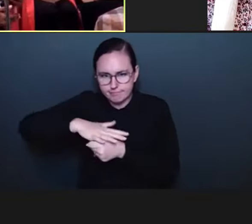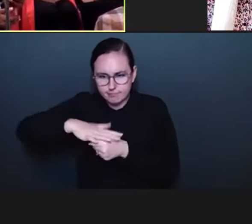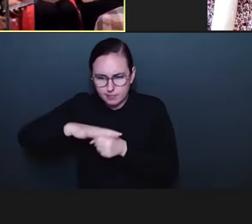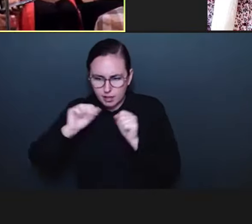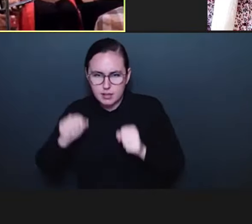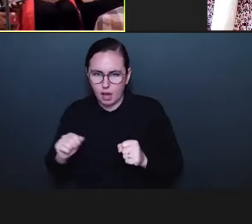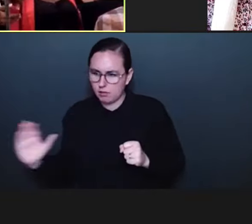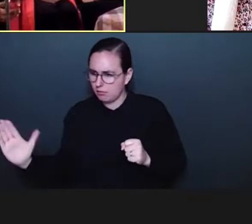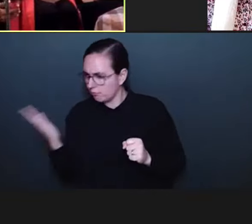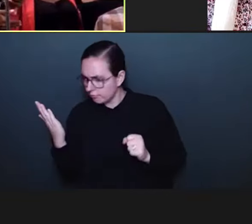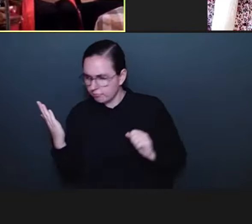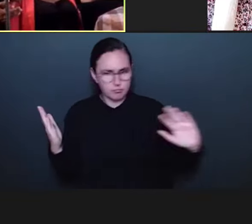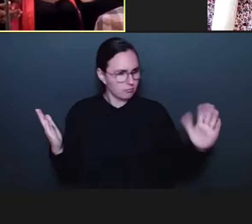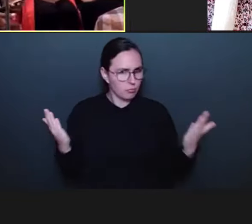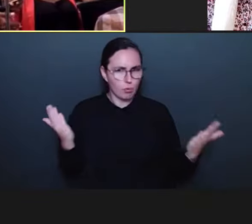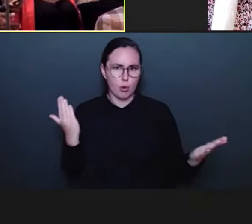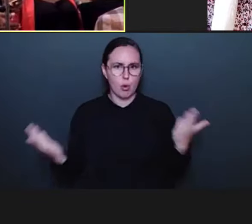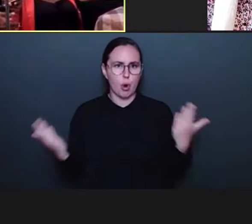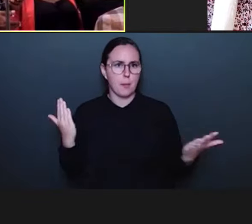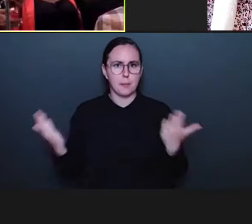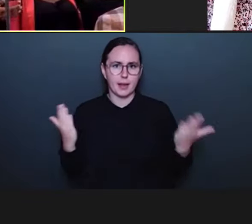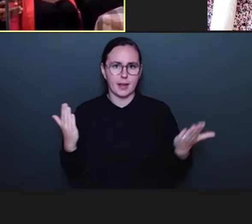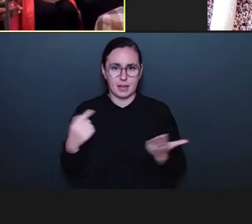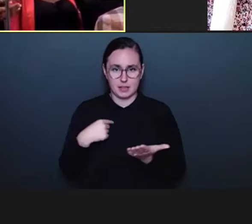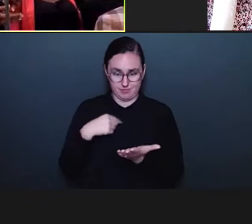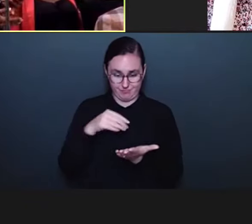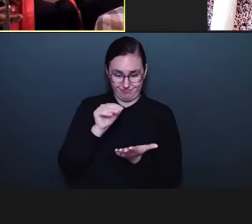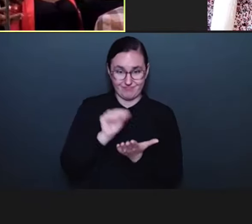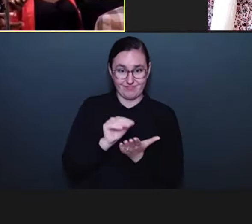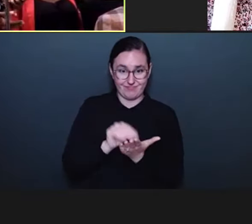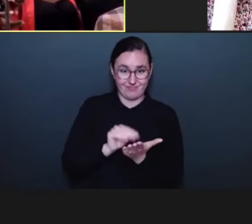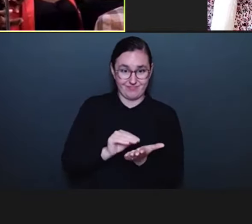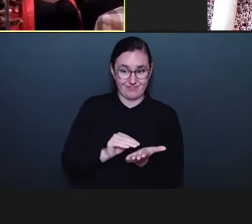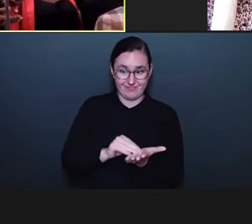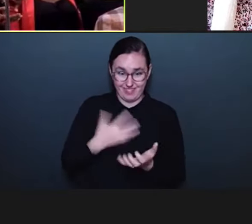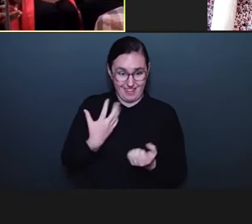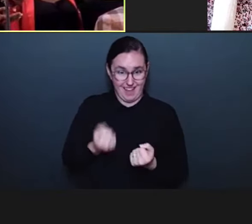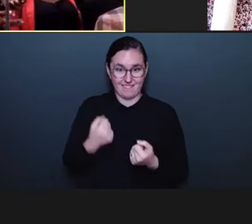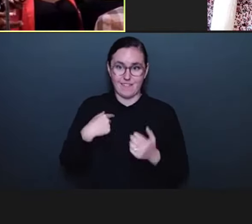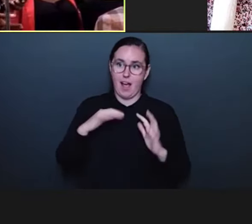achieved so far in terms of climate change. The other key critical issue is that they do